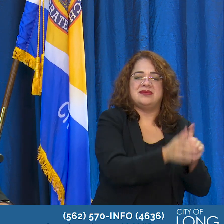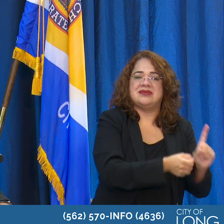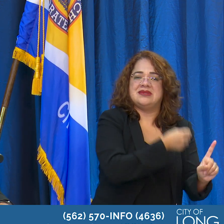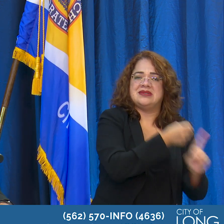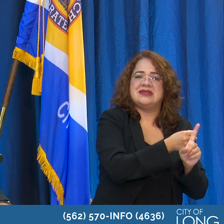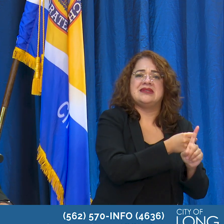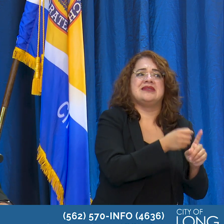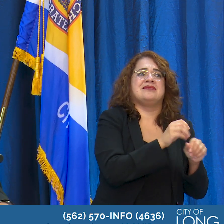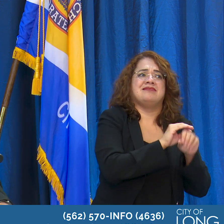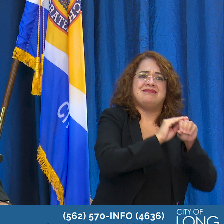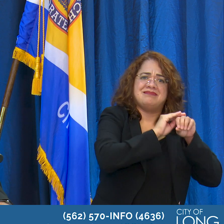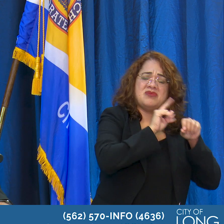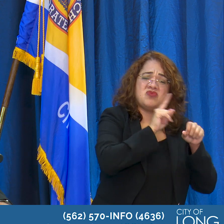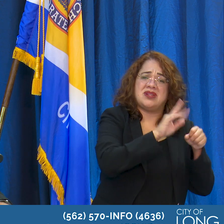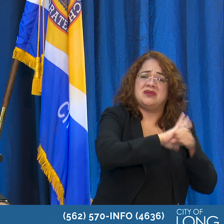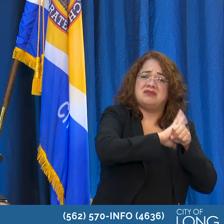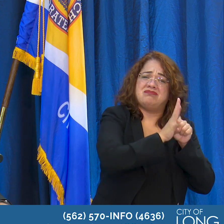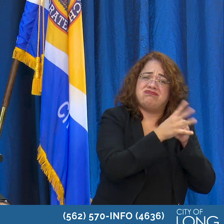emergency. And just to give you some perspective,